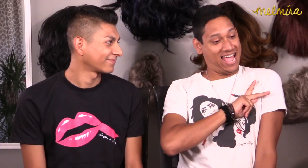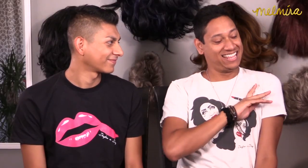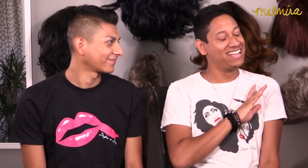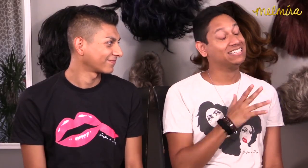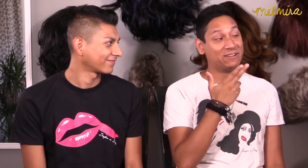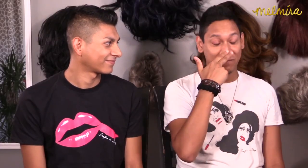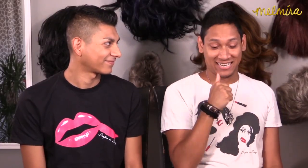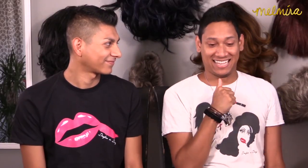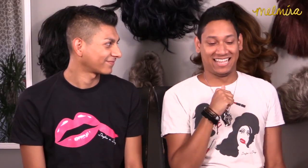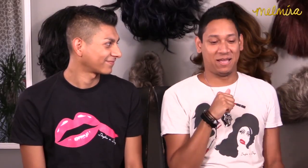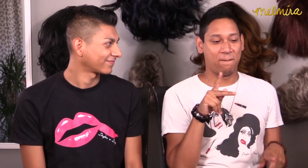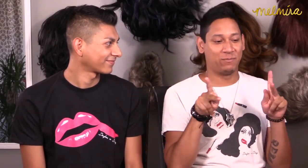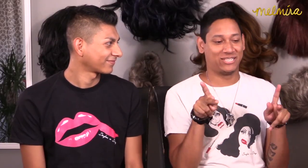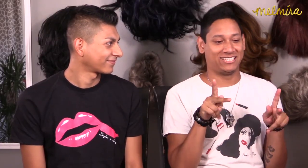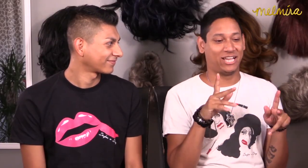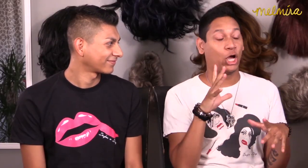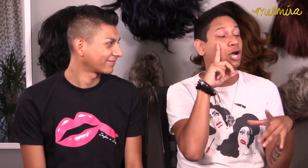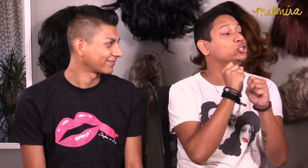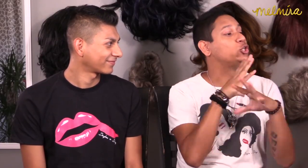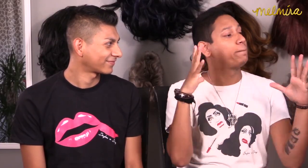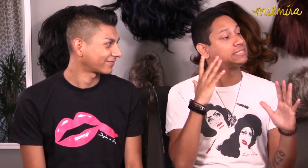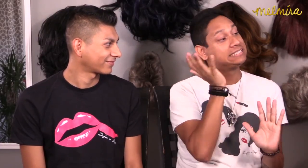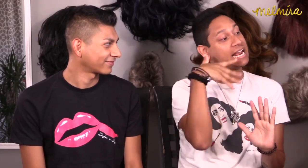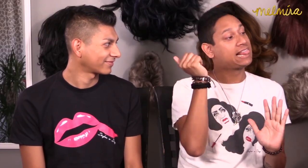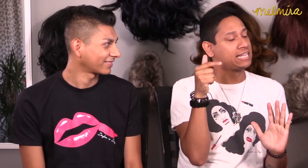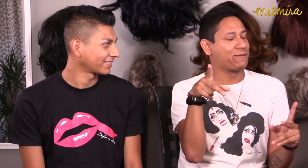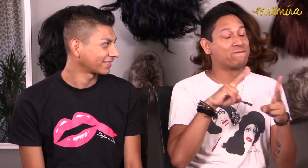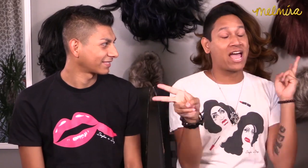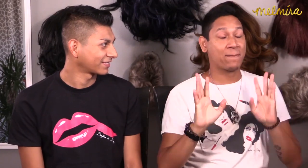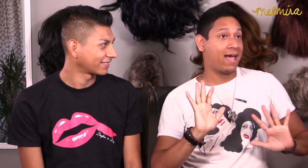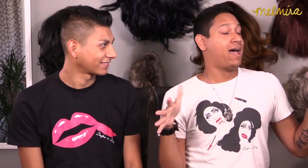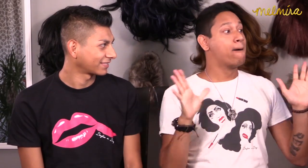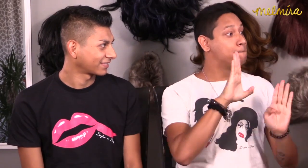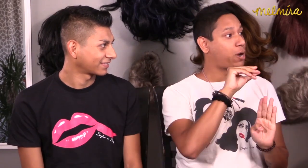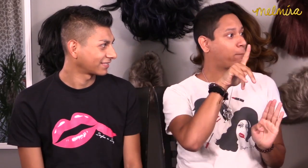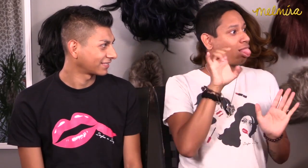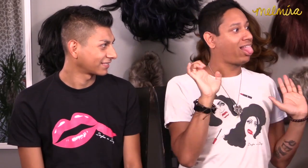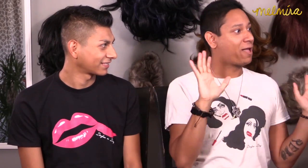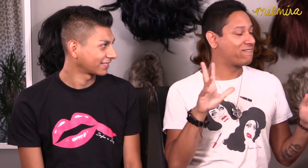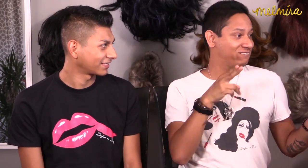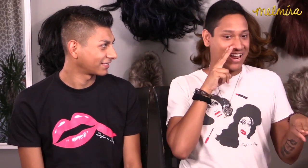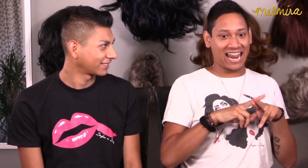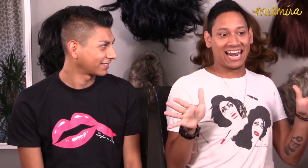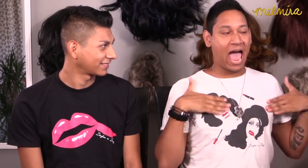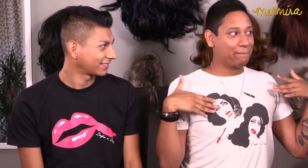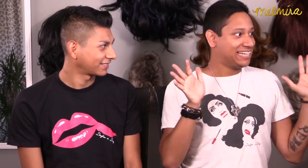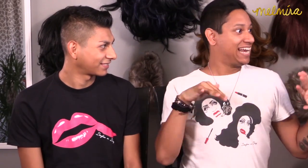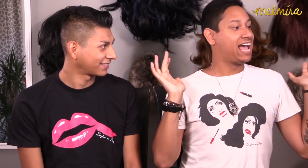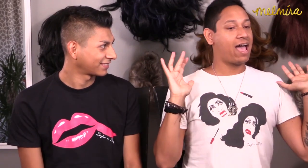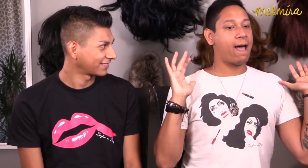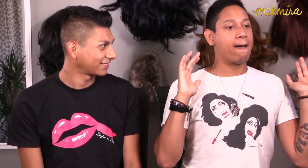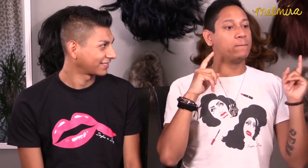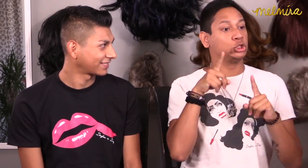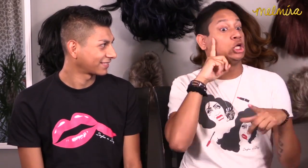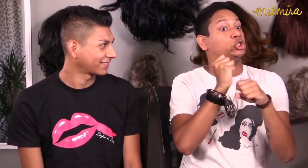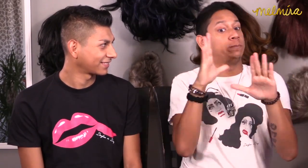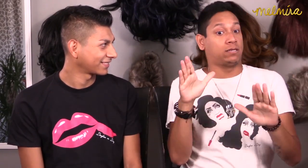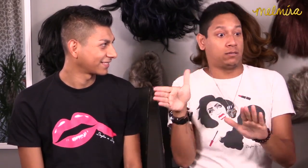Personalities... Funny thing is, people imagine Selena as very bubbly, fun, happy, and people would assume that